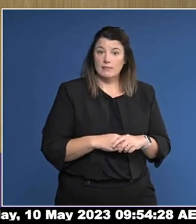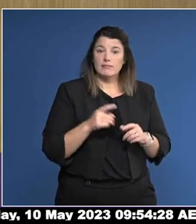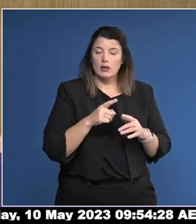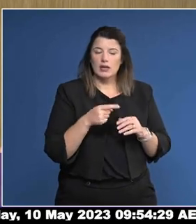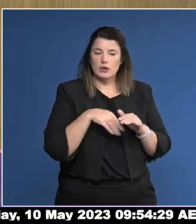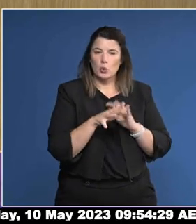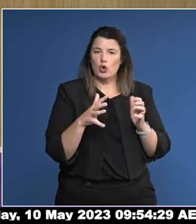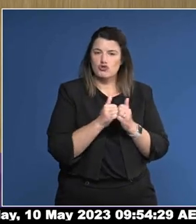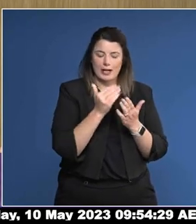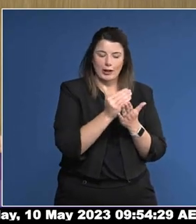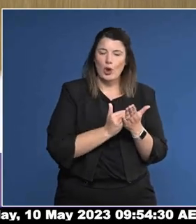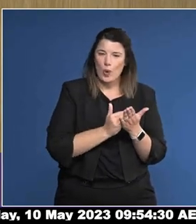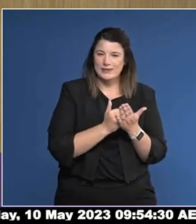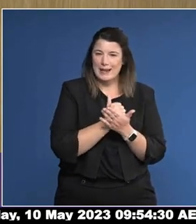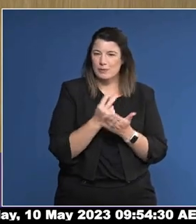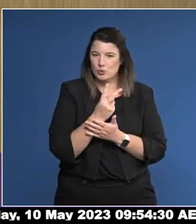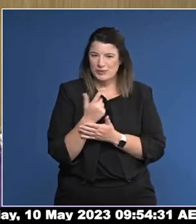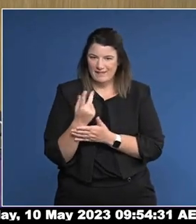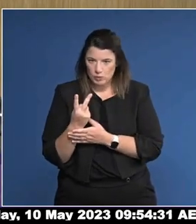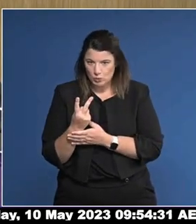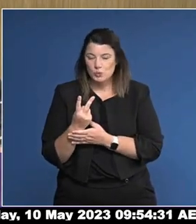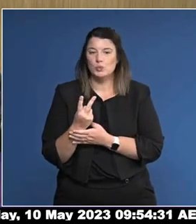This is a SCAN meeting of 14 January 2019.